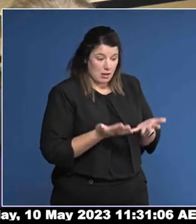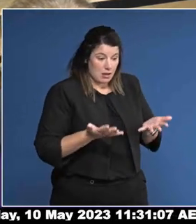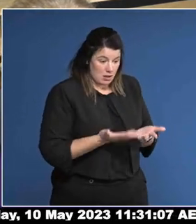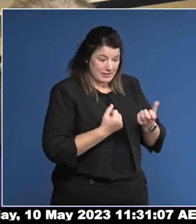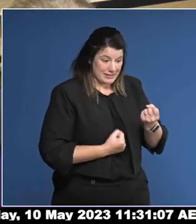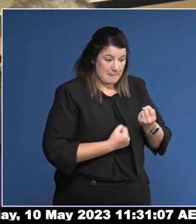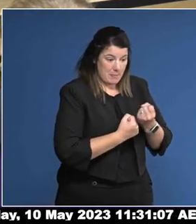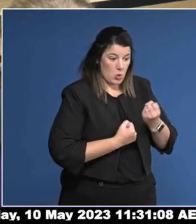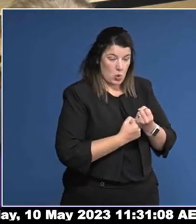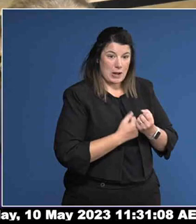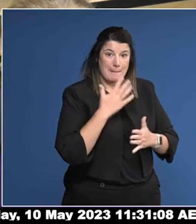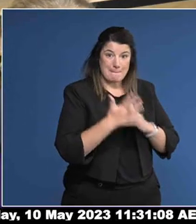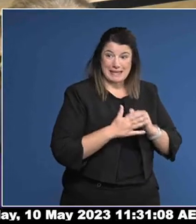behaviours of Paul Barrett?